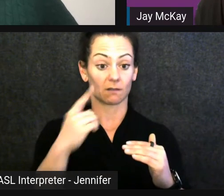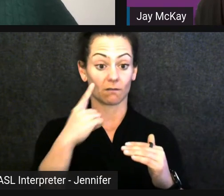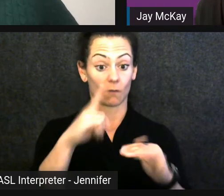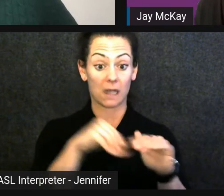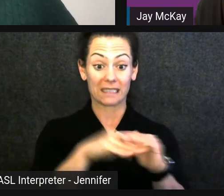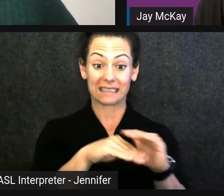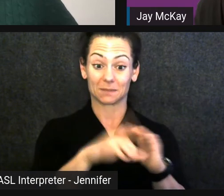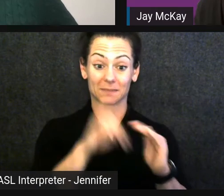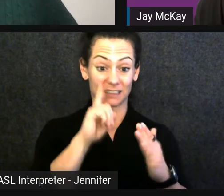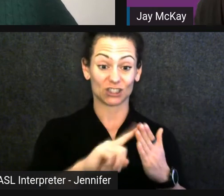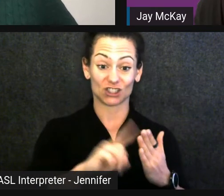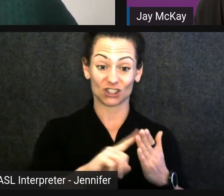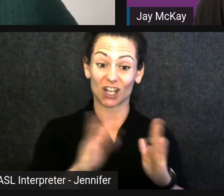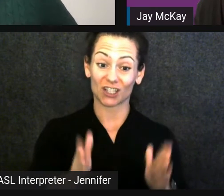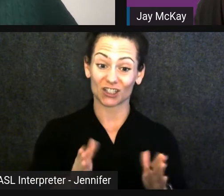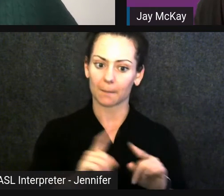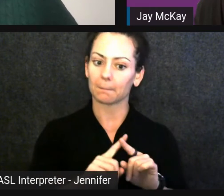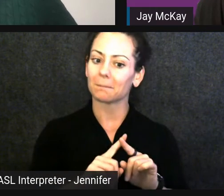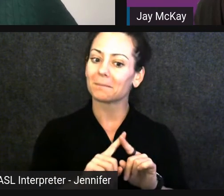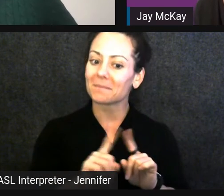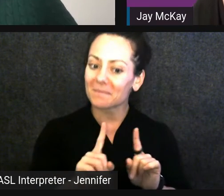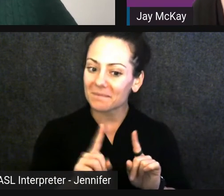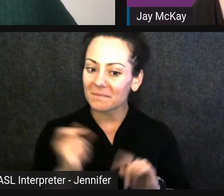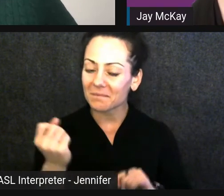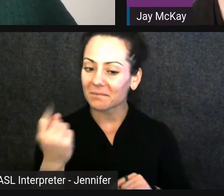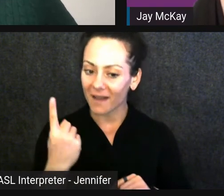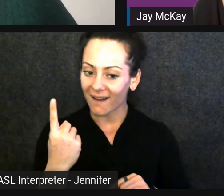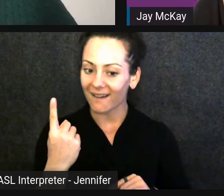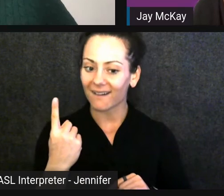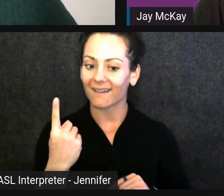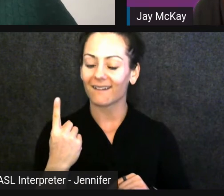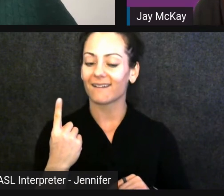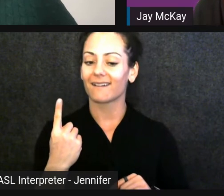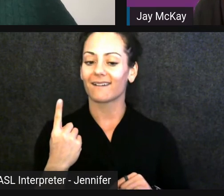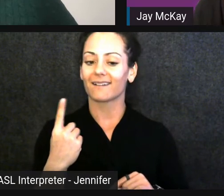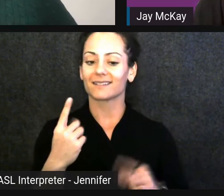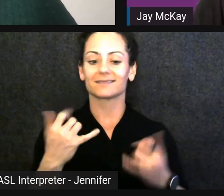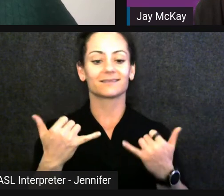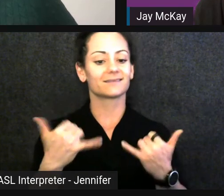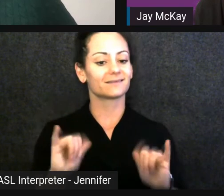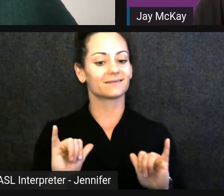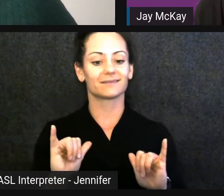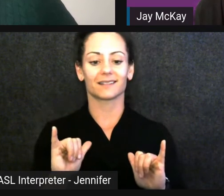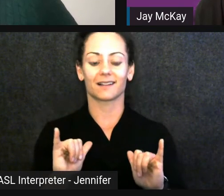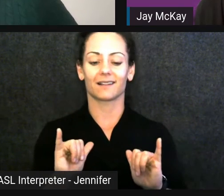but they have basic, really, really basic issues